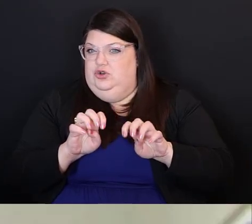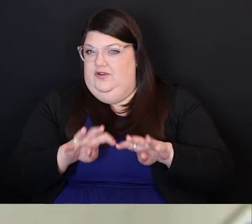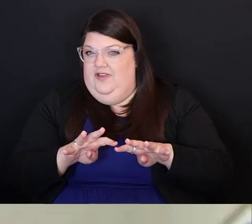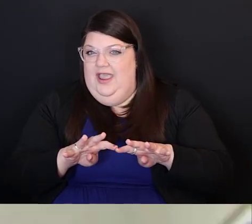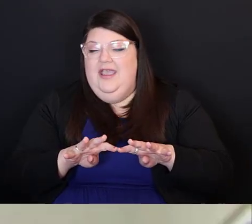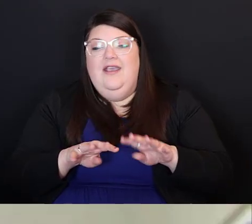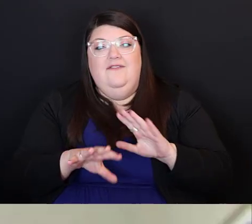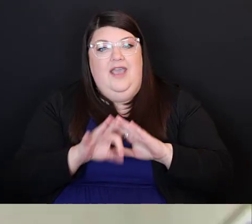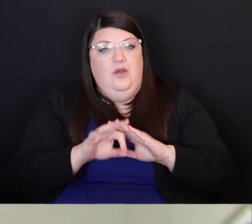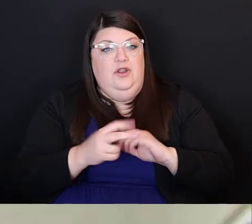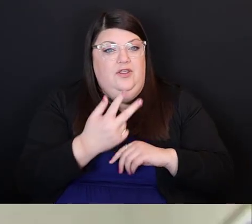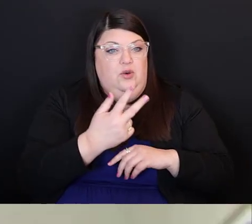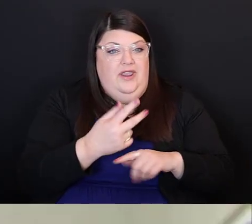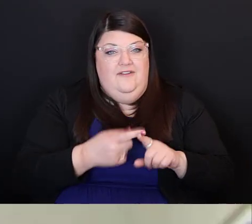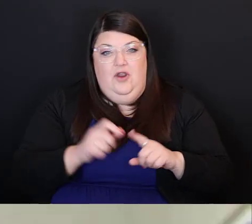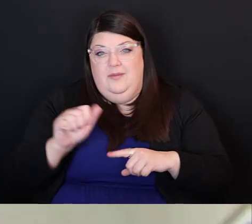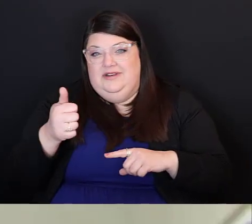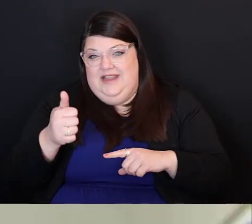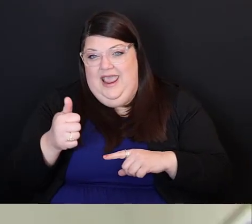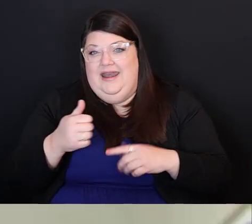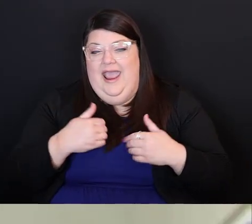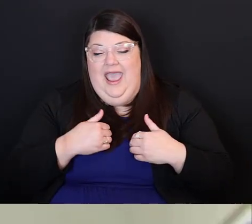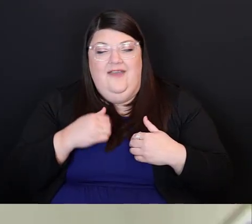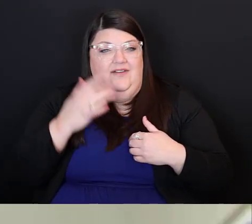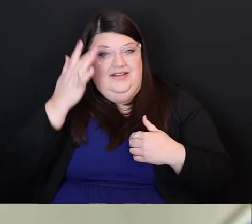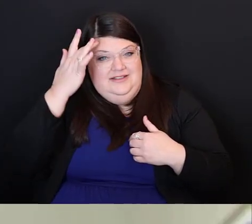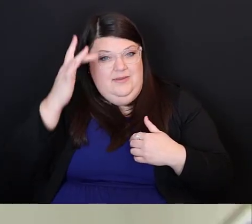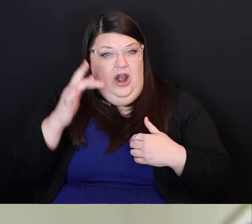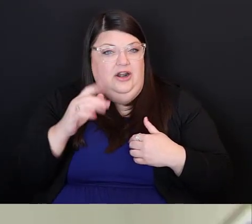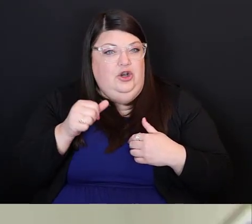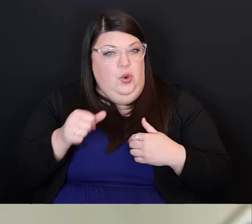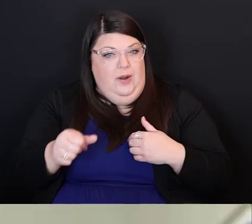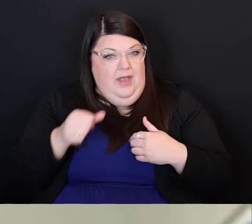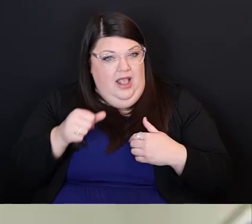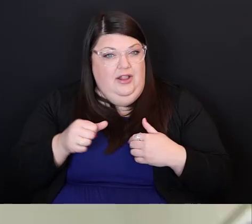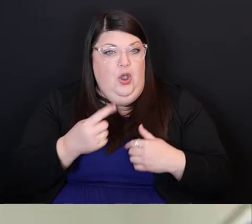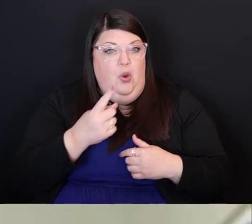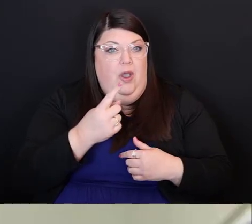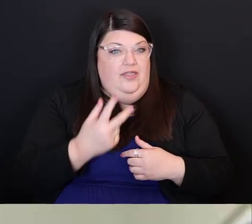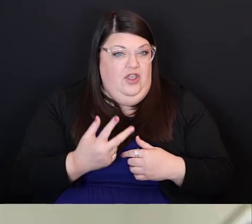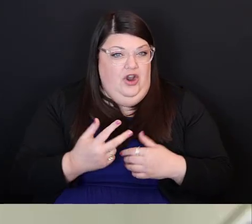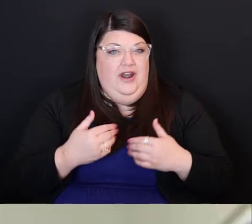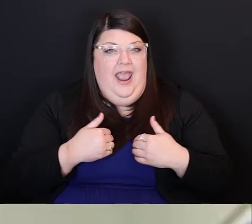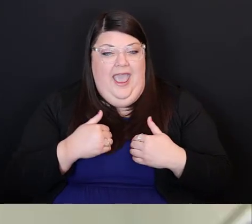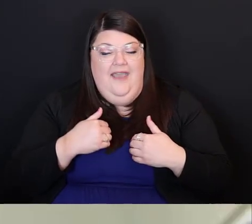own a smart doorbell, 1/3 own a wireless security camera, and two in 10 own a robotic vacuum.